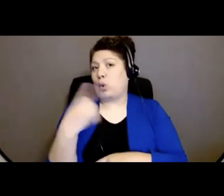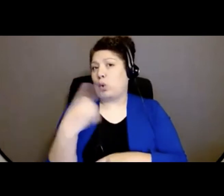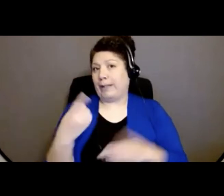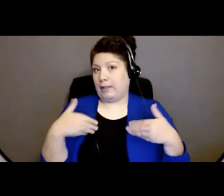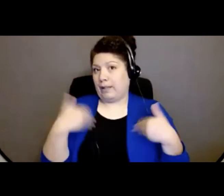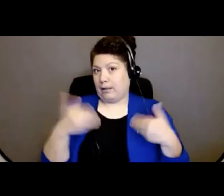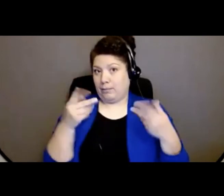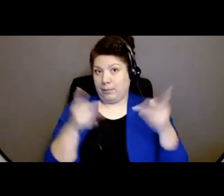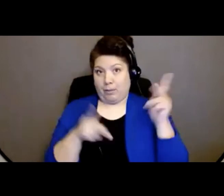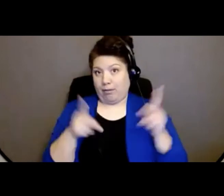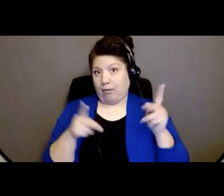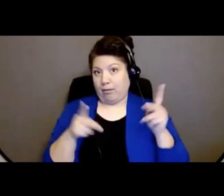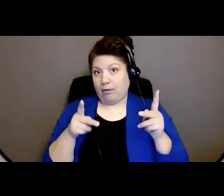THAT'S DIRECT DISCRIMINATION.